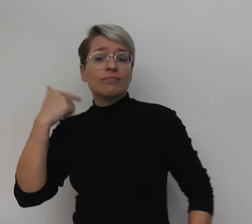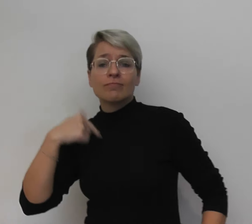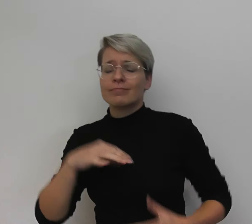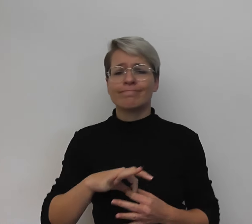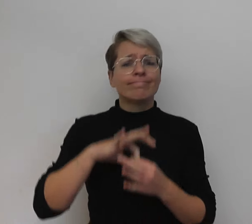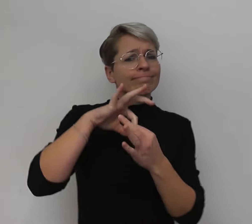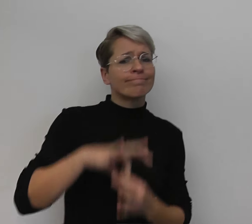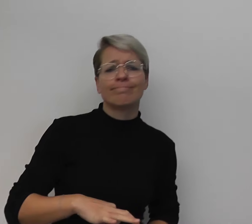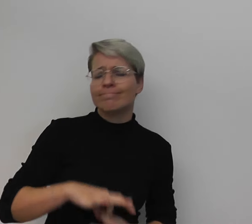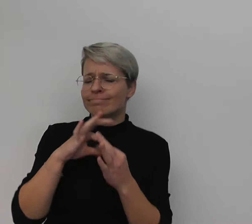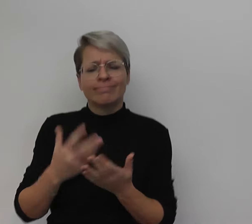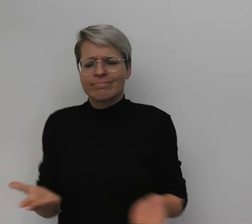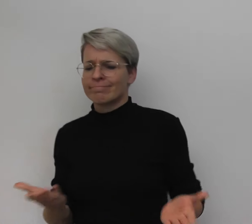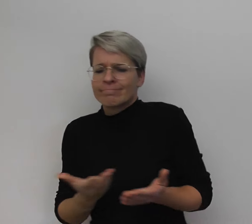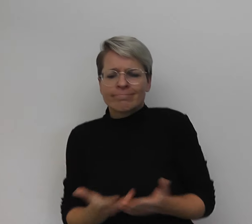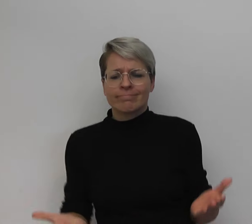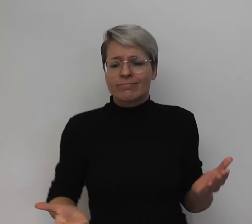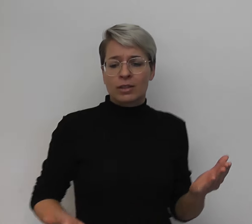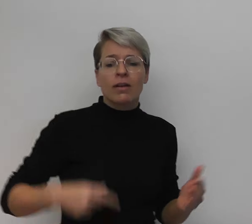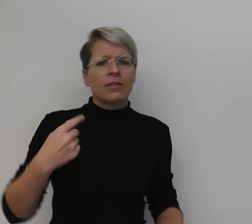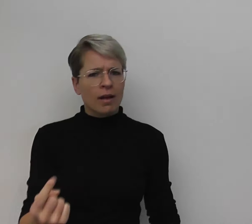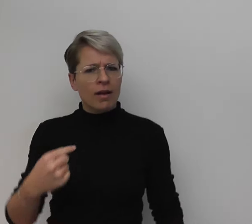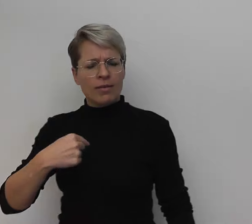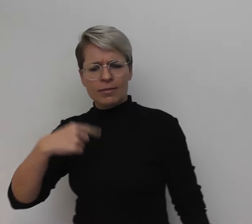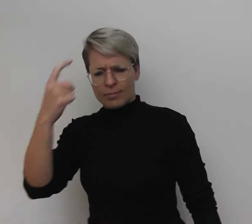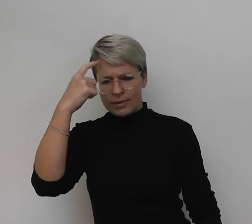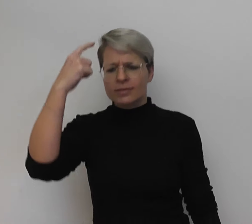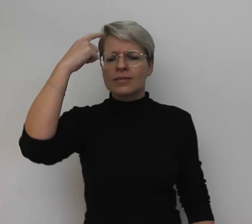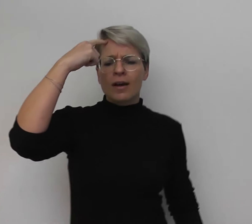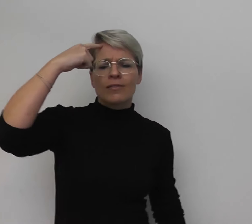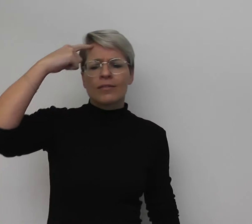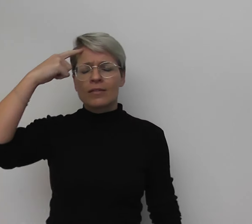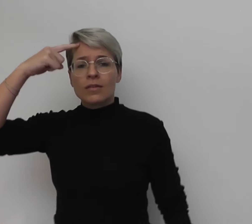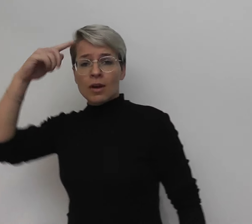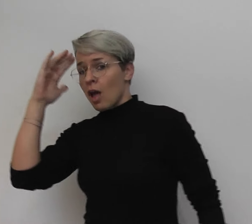How I faded out 'Cause I never knew